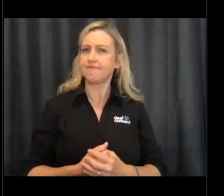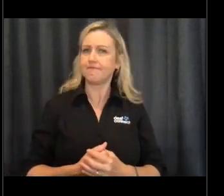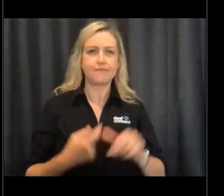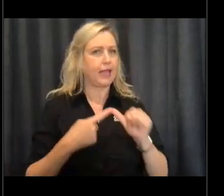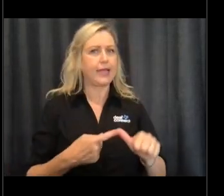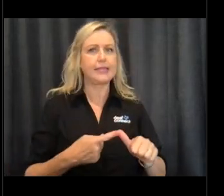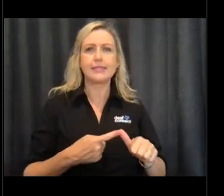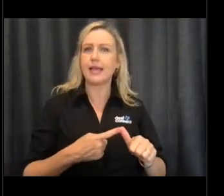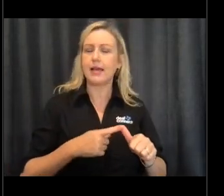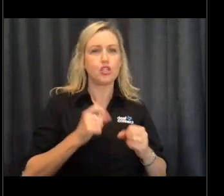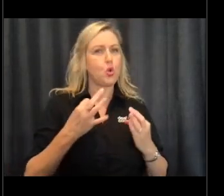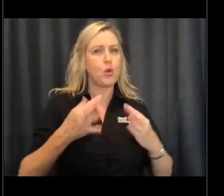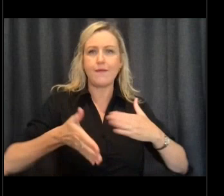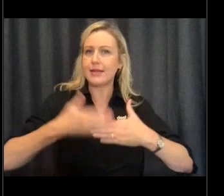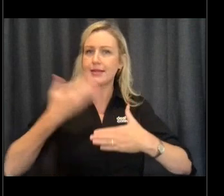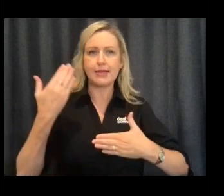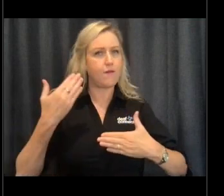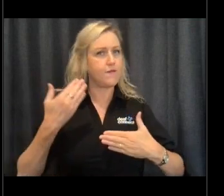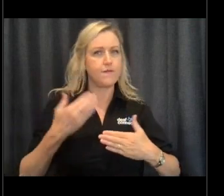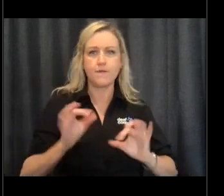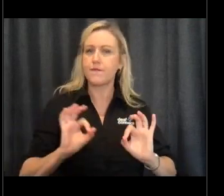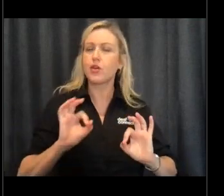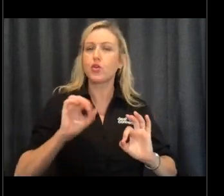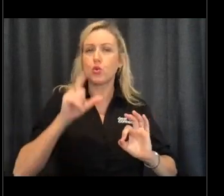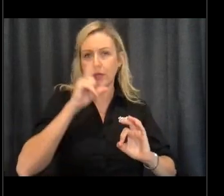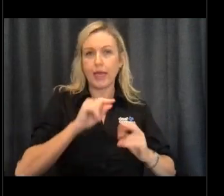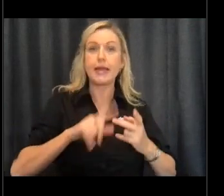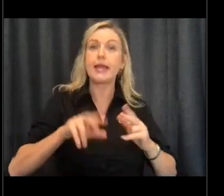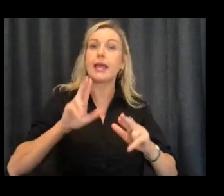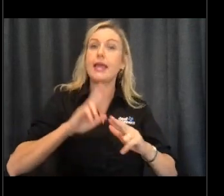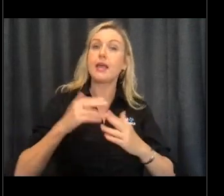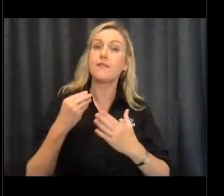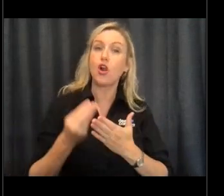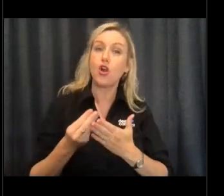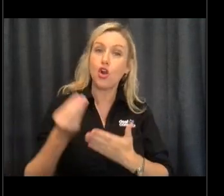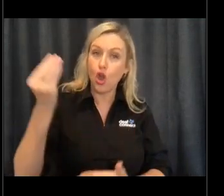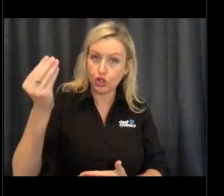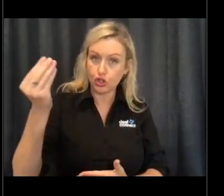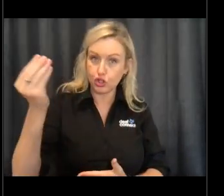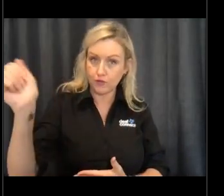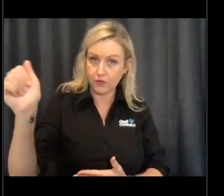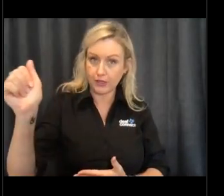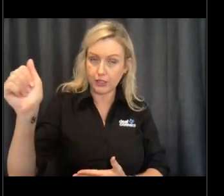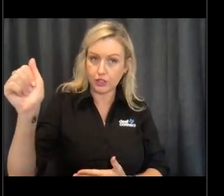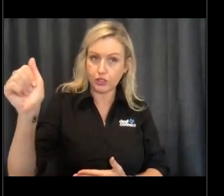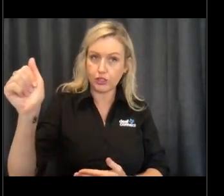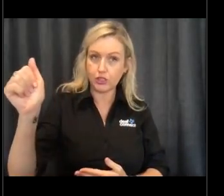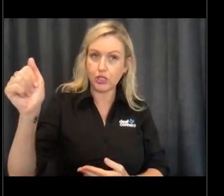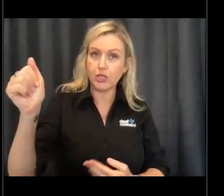There are time limits if you've lodged a claim and complained about a refusal then you've